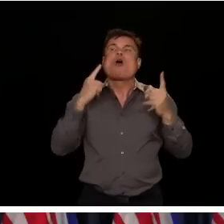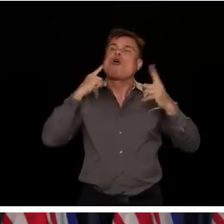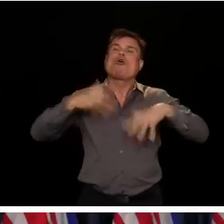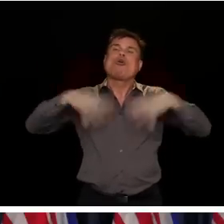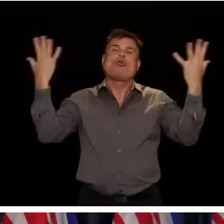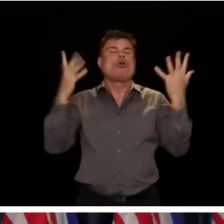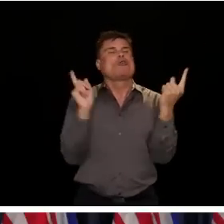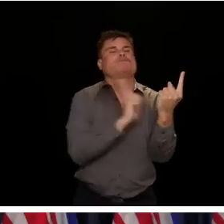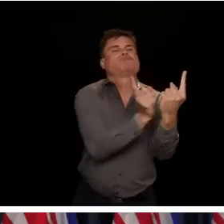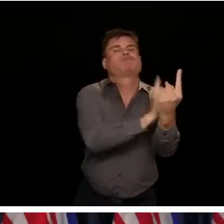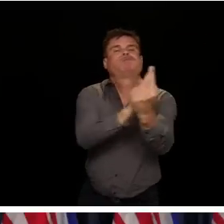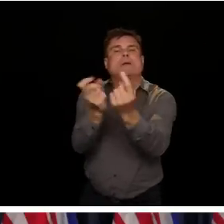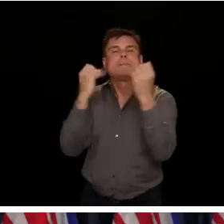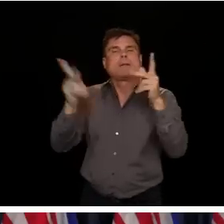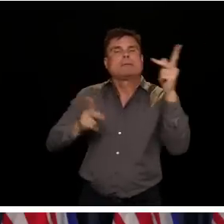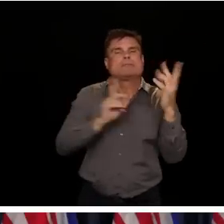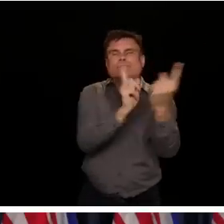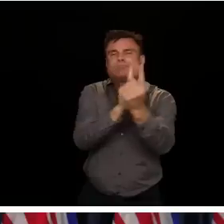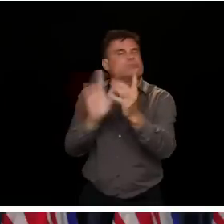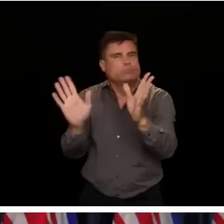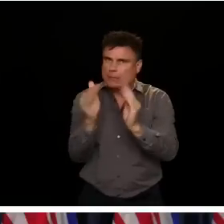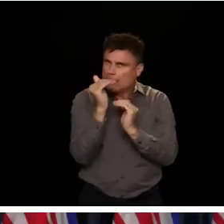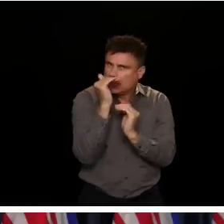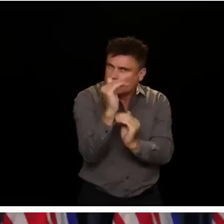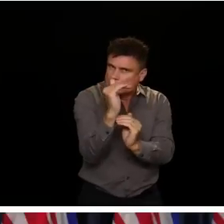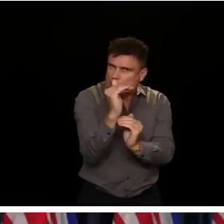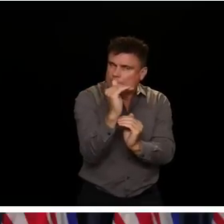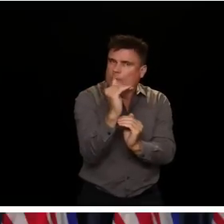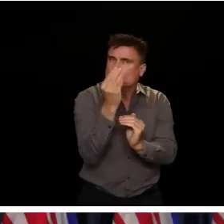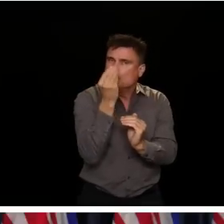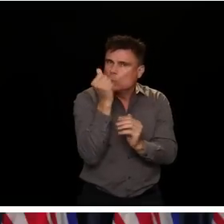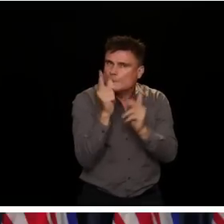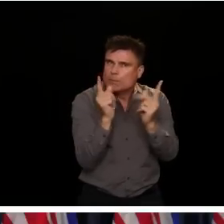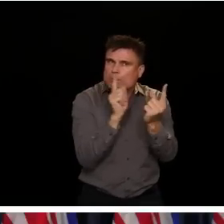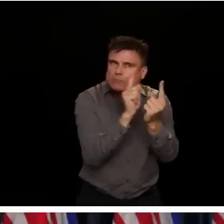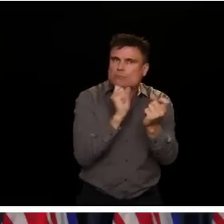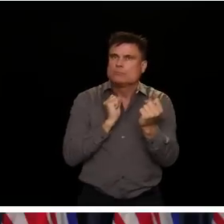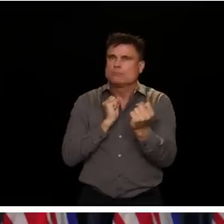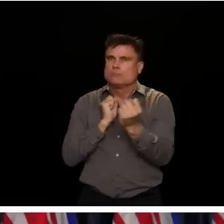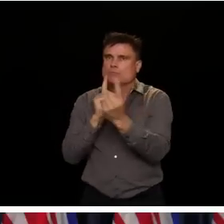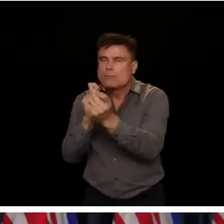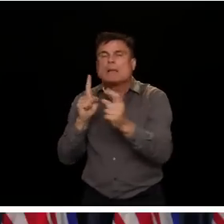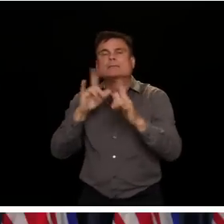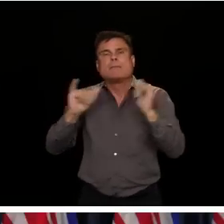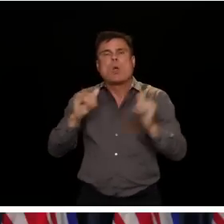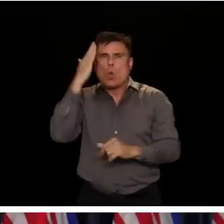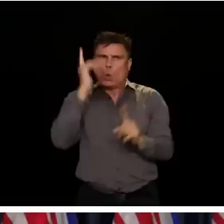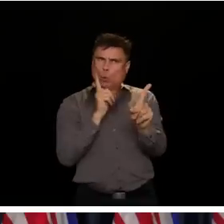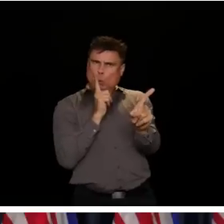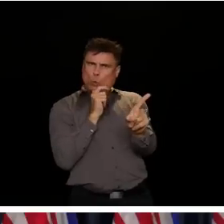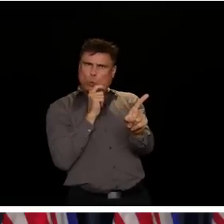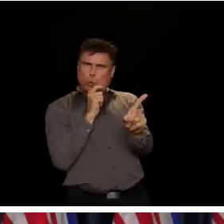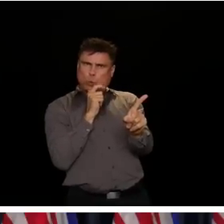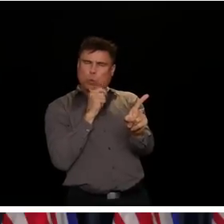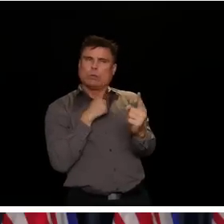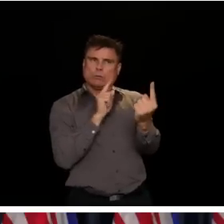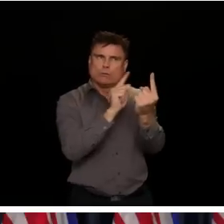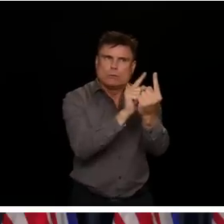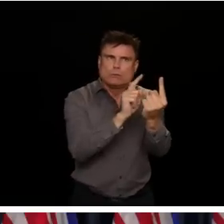to notify everybody at risk and contain the spread as quickly as possible.